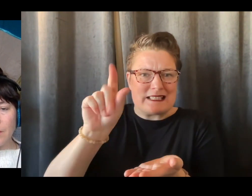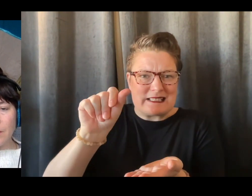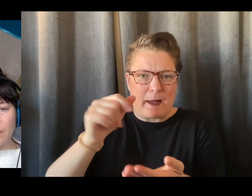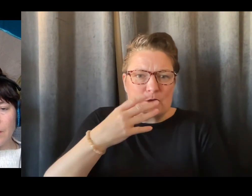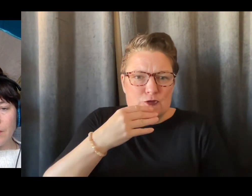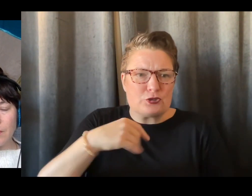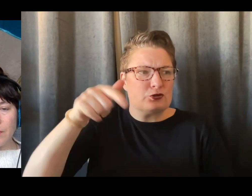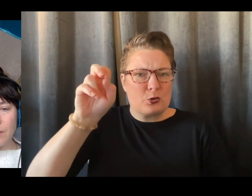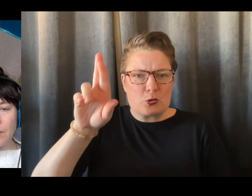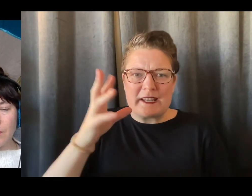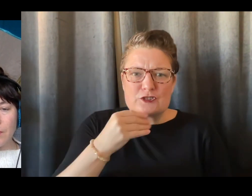of Color, Jews of the global majority.